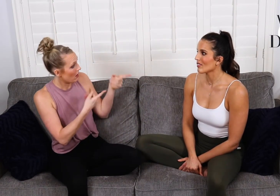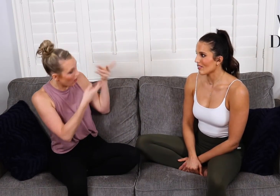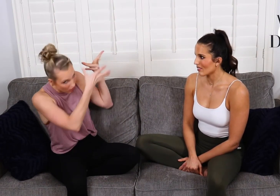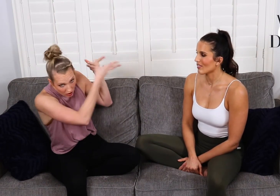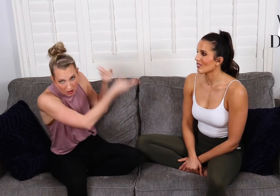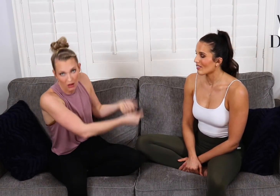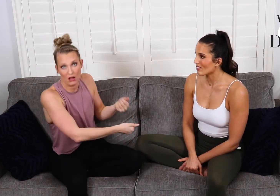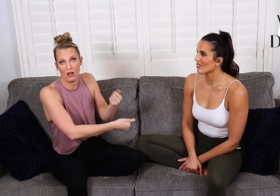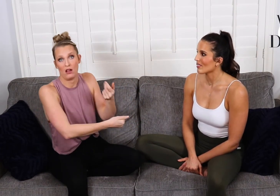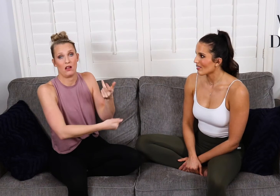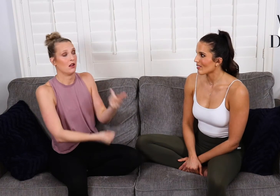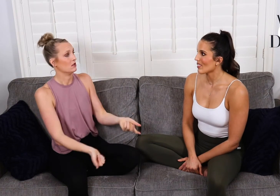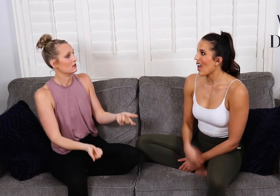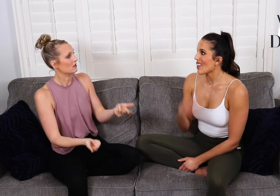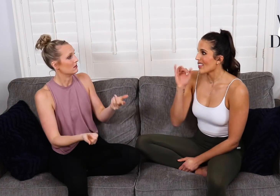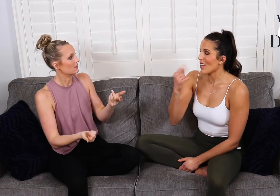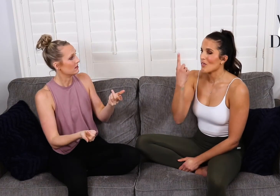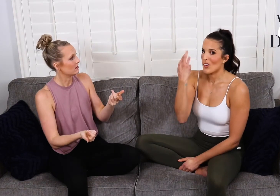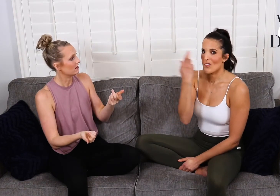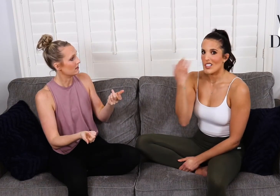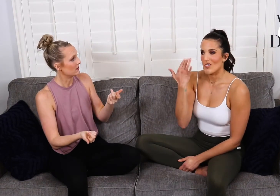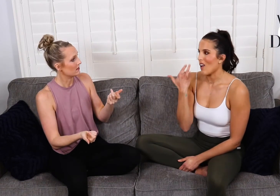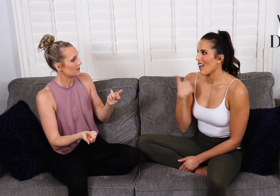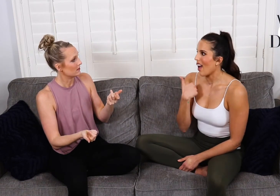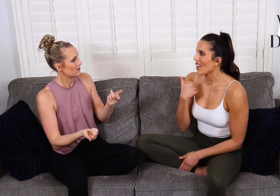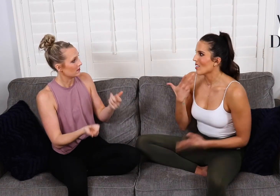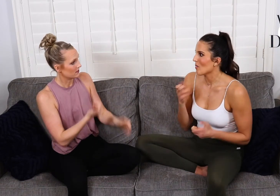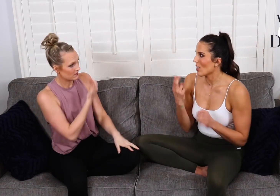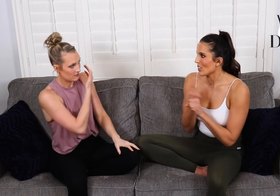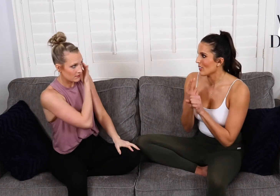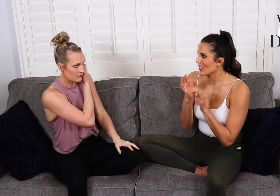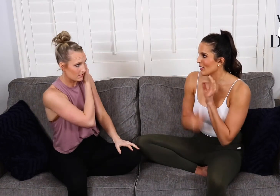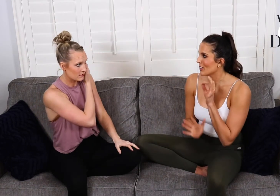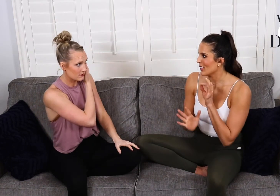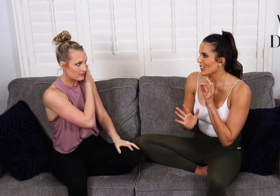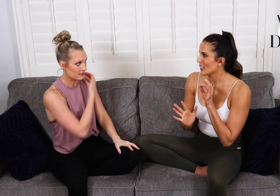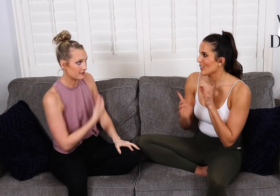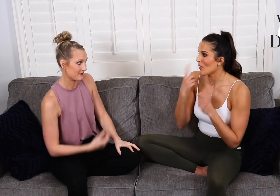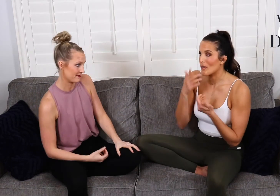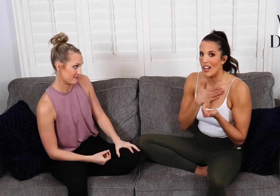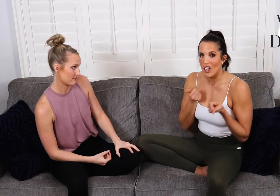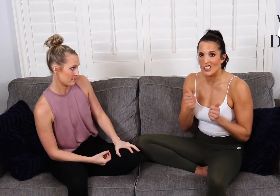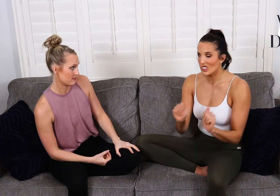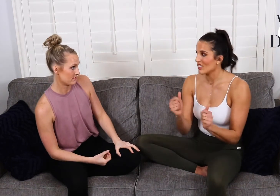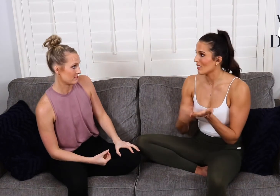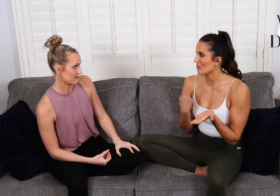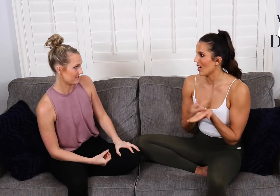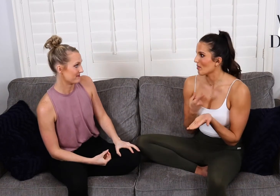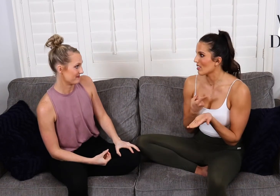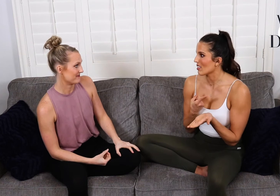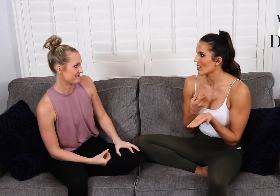bring in an interpreter and spend the money on that.” And that's one of the reasons why I didn't want to use an interpreter for my audition sometimes